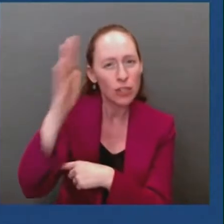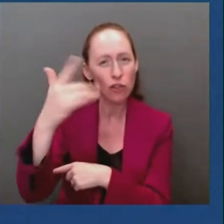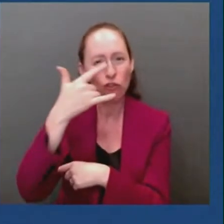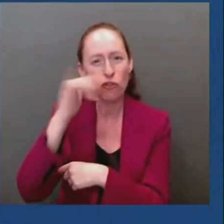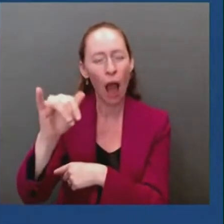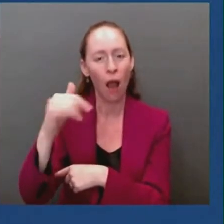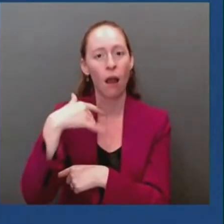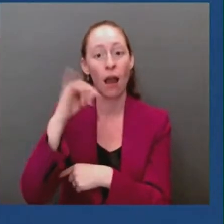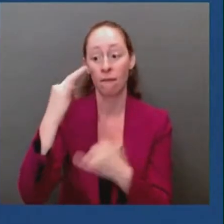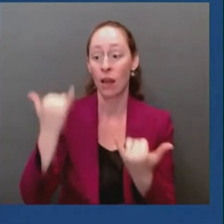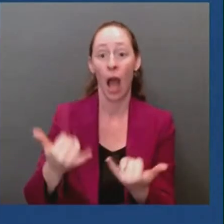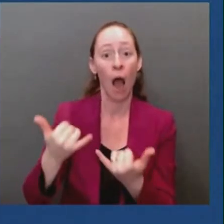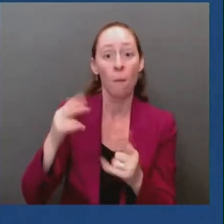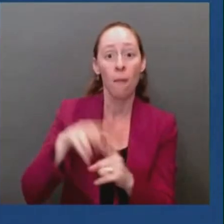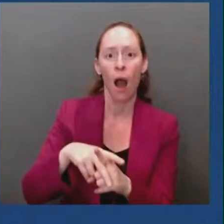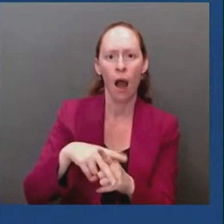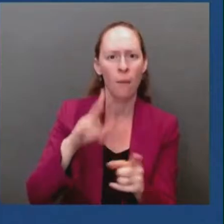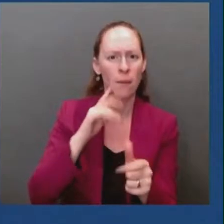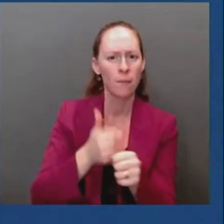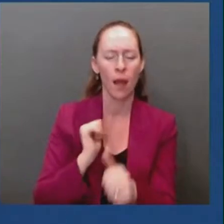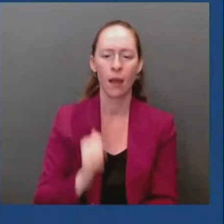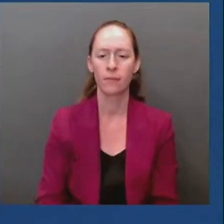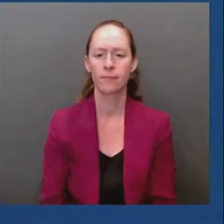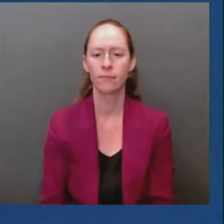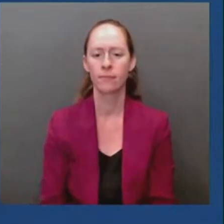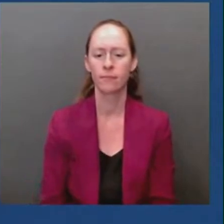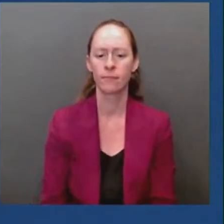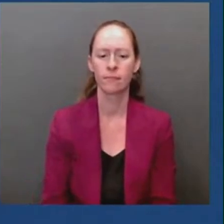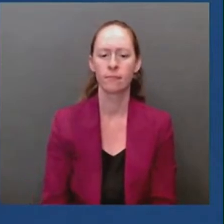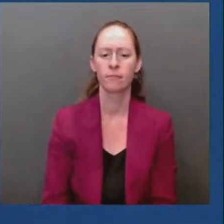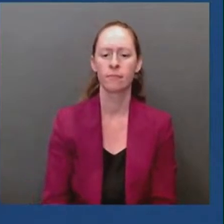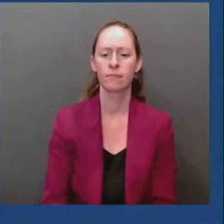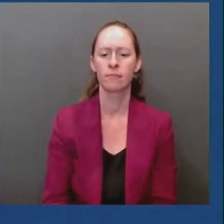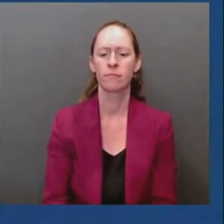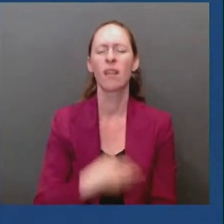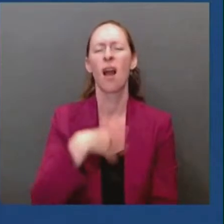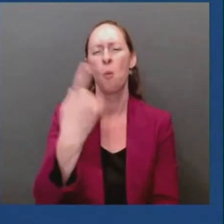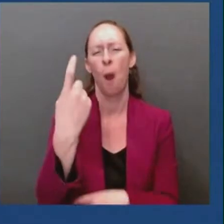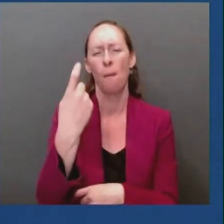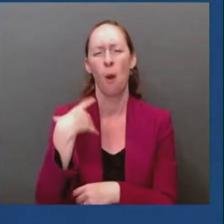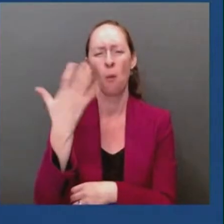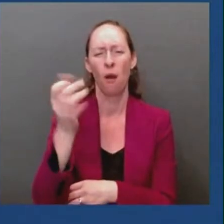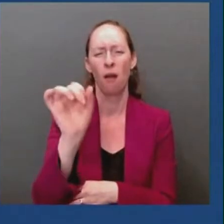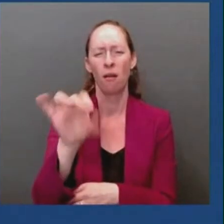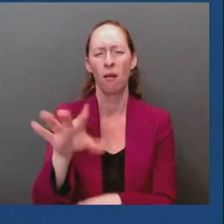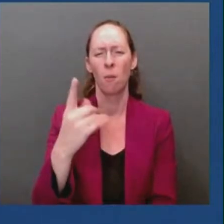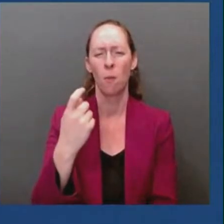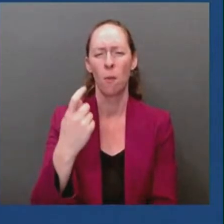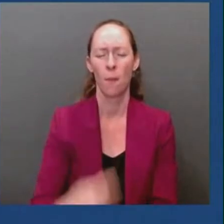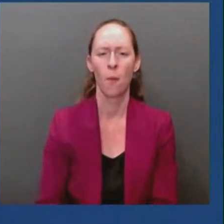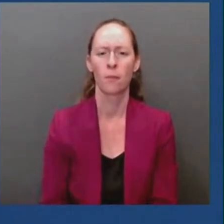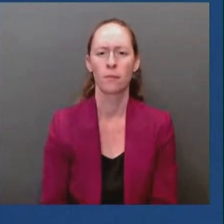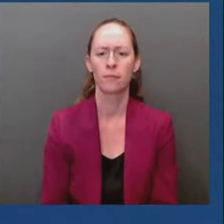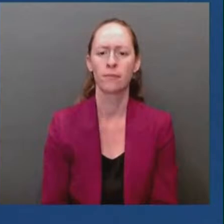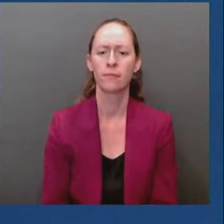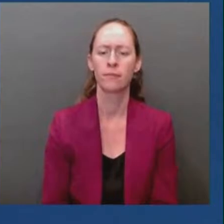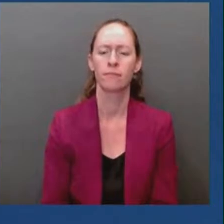AROUND THE CORNER. LET ME ADD ONE LAST THING ON THIS POINT. ONE OF THE THINGS WE LEARNED